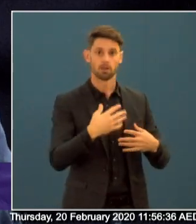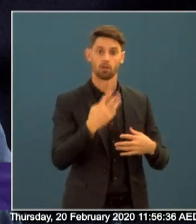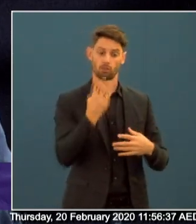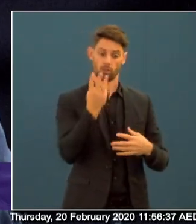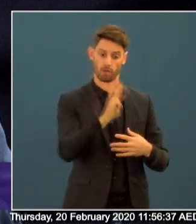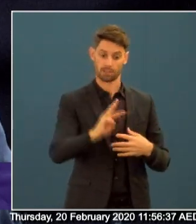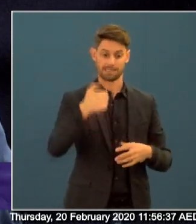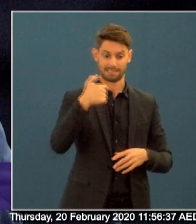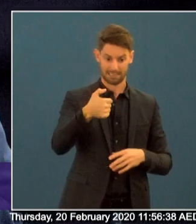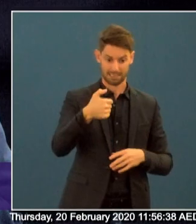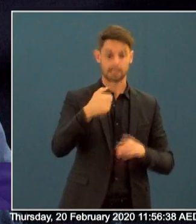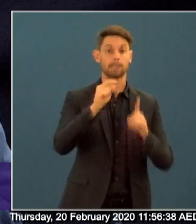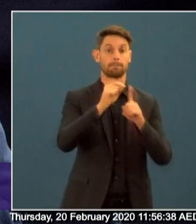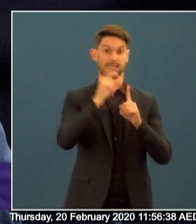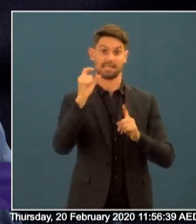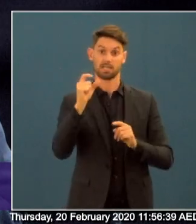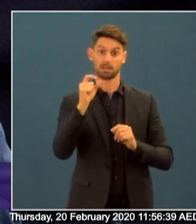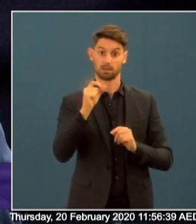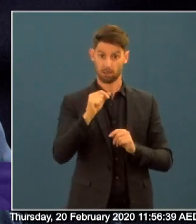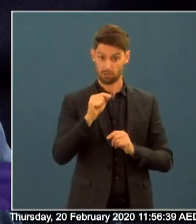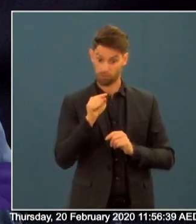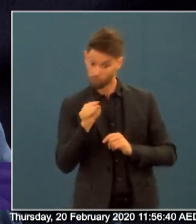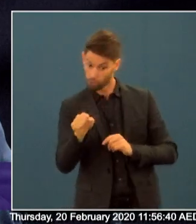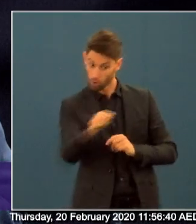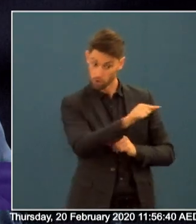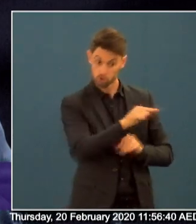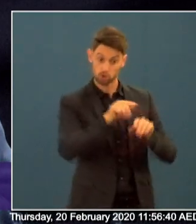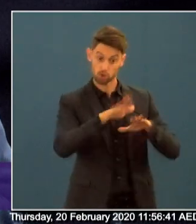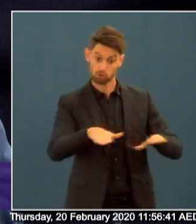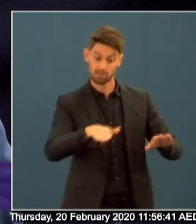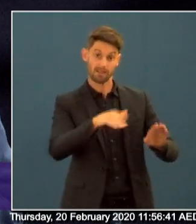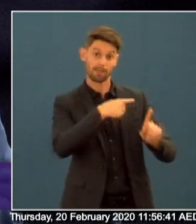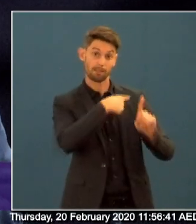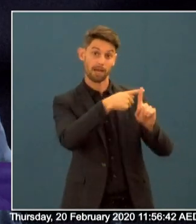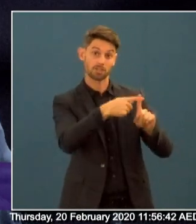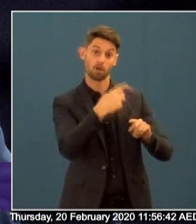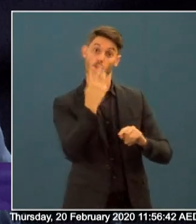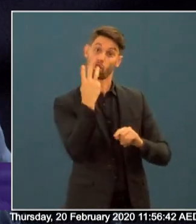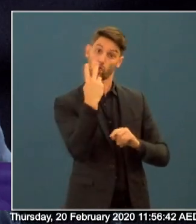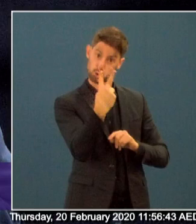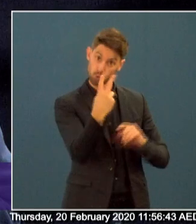individuals in the combined studies had experienced suicidal ideation. In two weeks? Within the last two weeks.